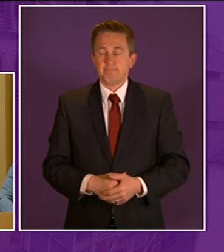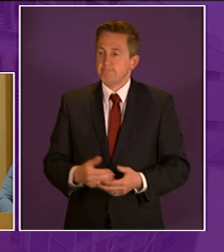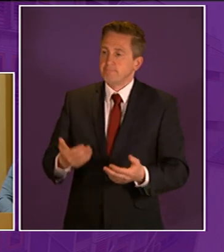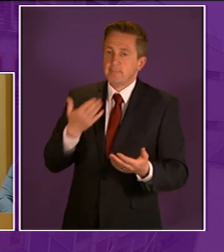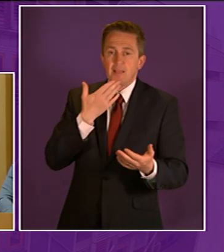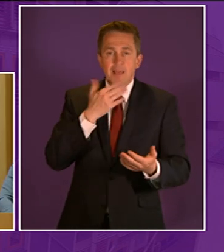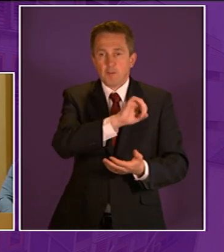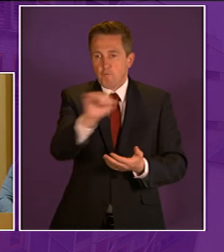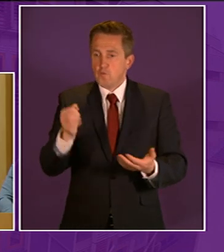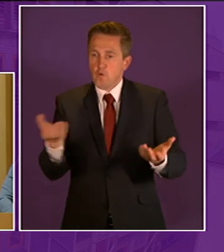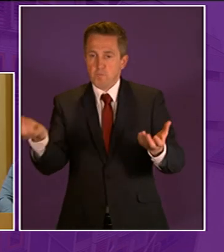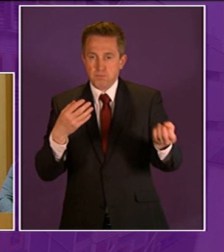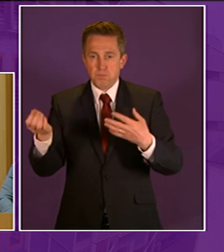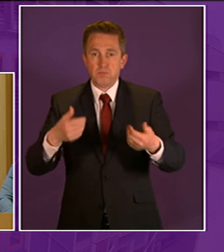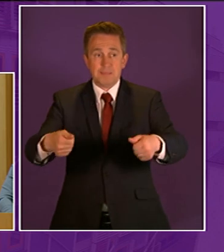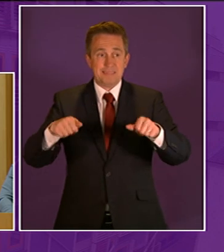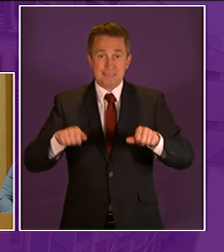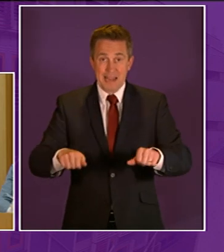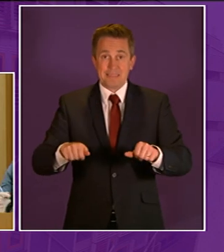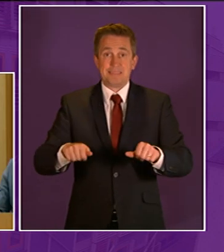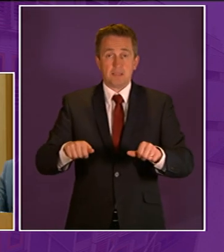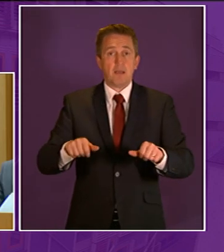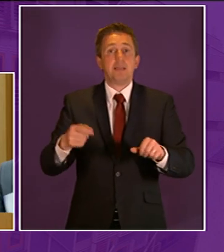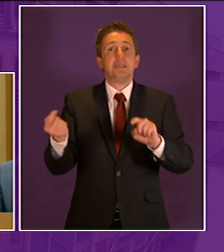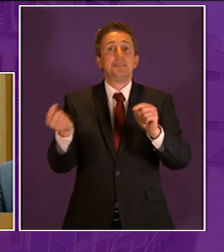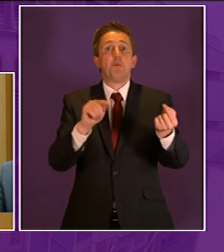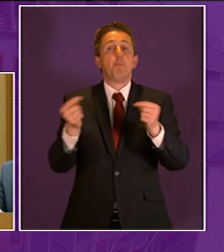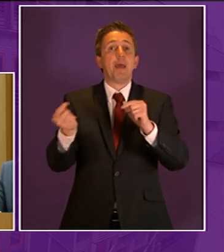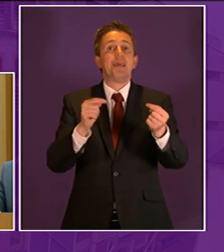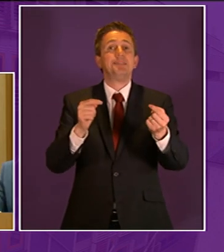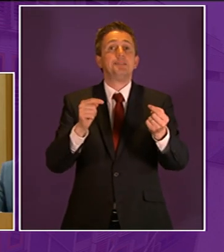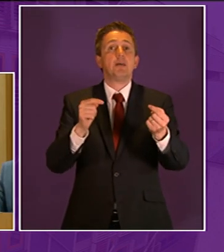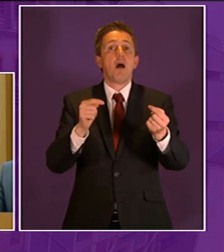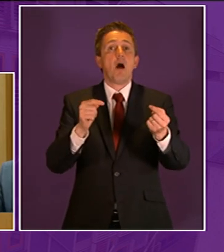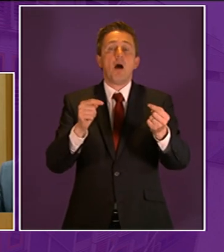We'll now move on to the next item of business.............